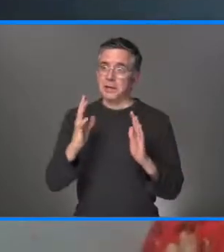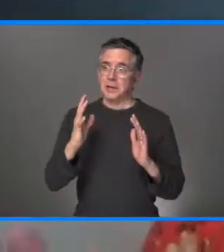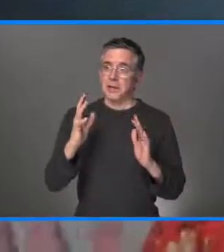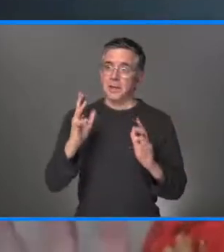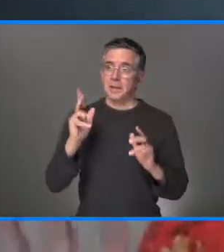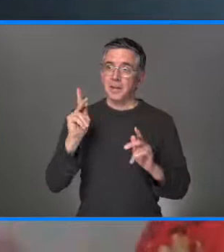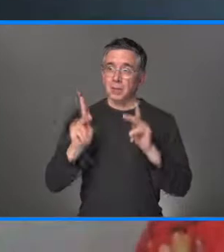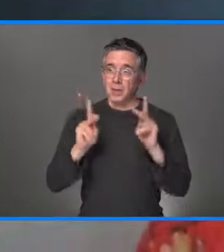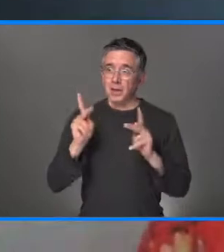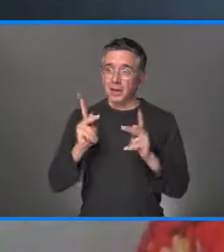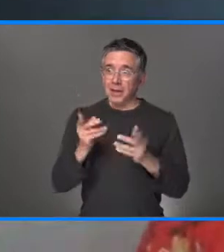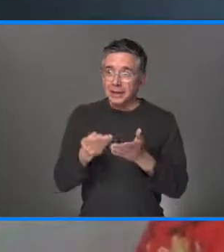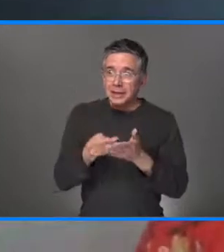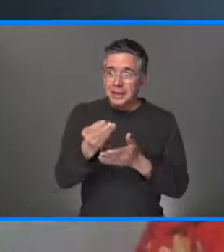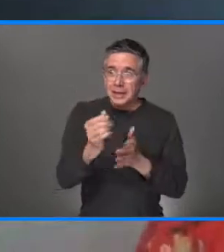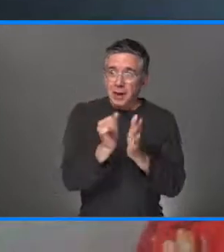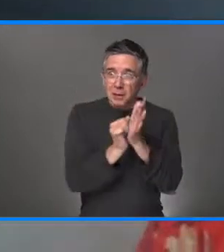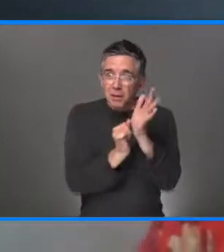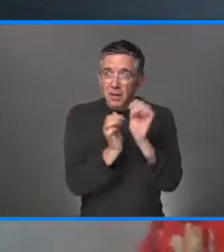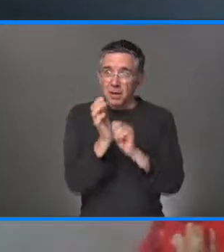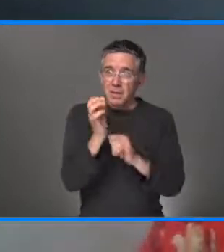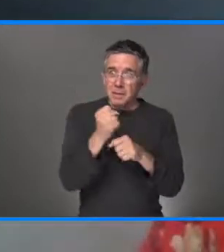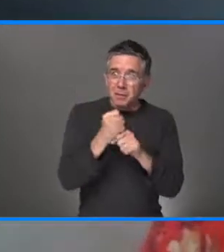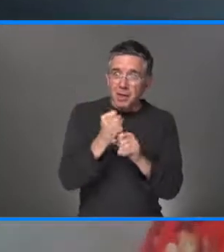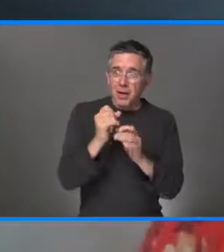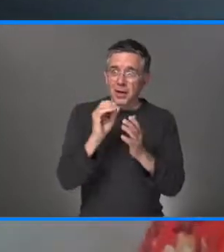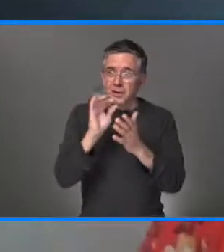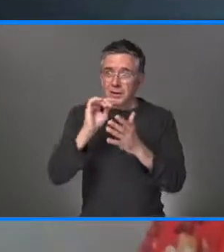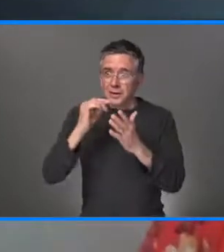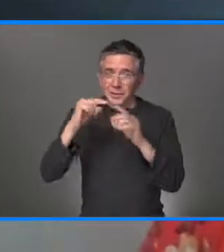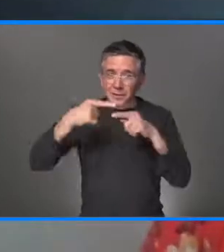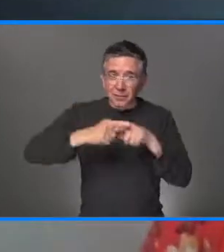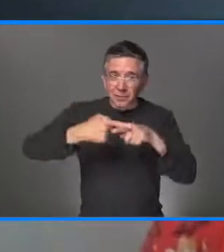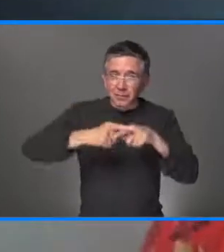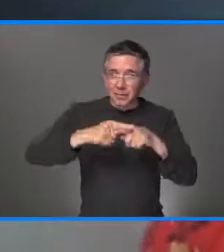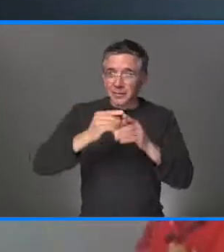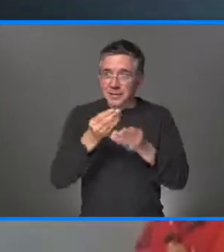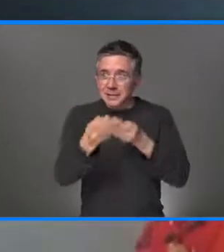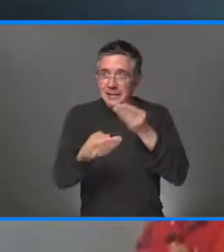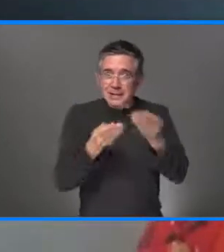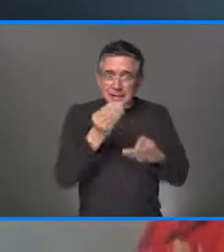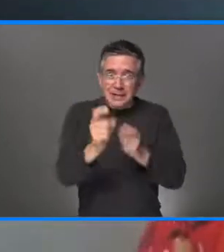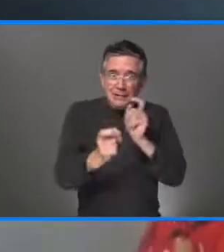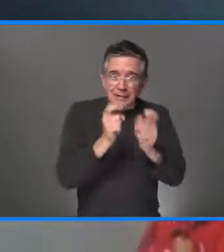and just the sweetest gifts, but I wanna talk specifically about one of the vaccine clinics we did